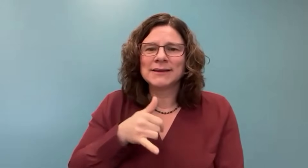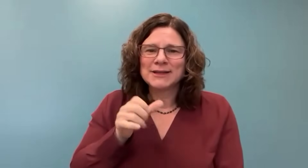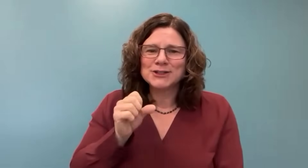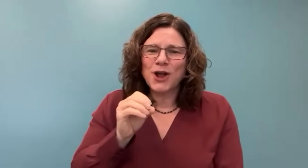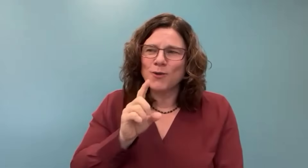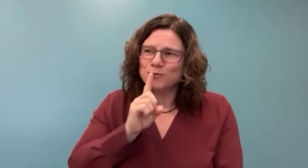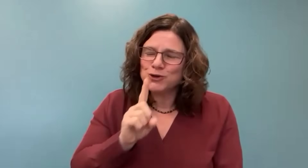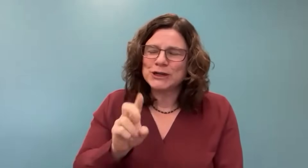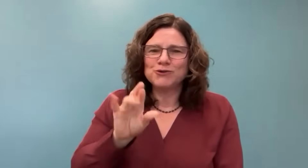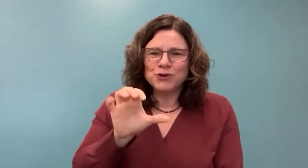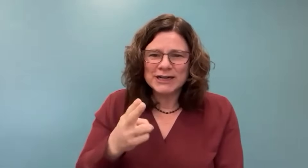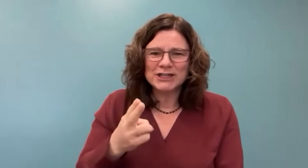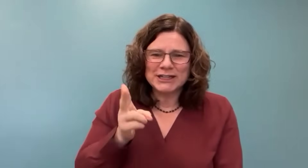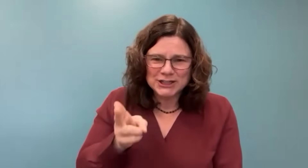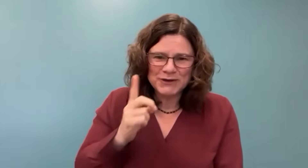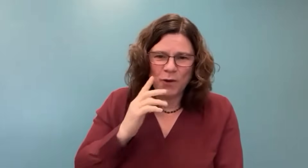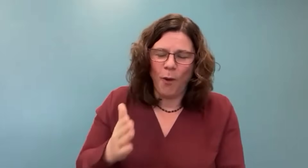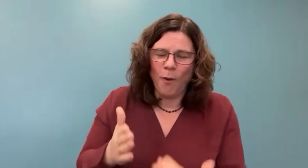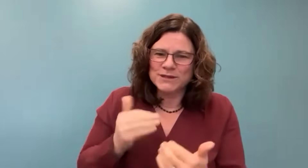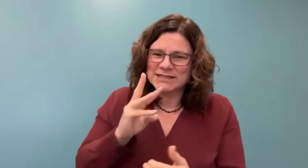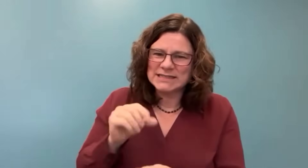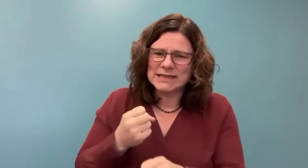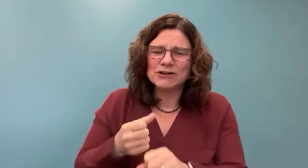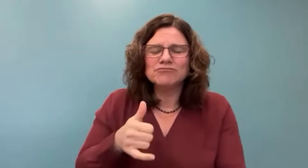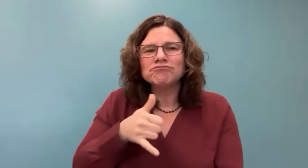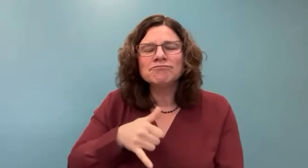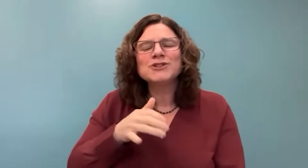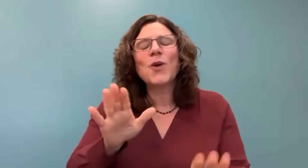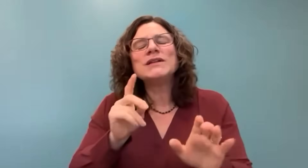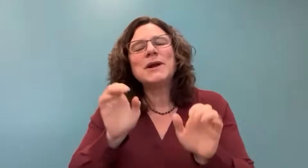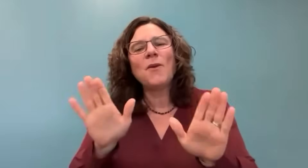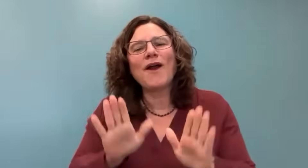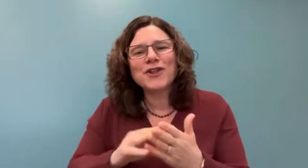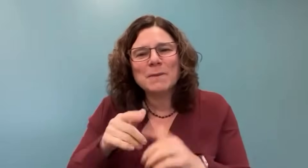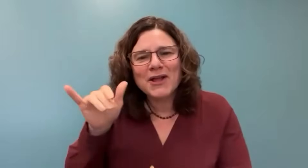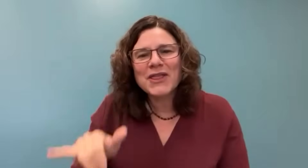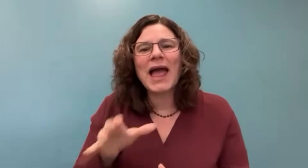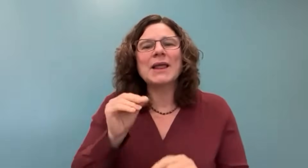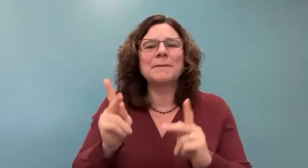It’s an incredible, rich history for almost 60 years. It’s been wonderful to learn about that,